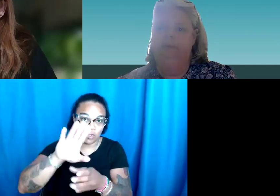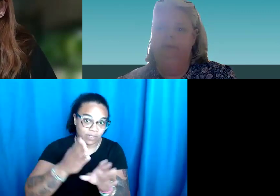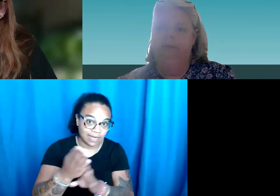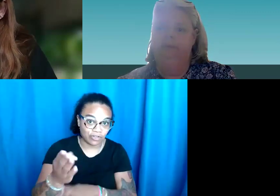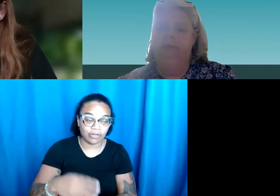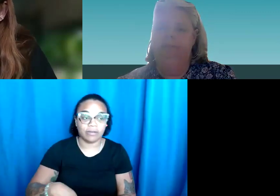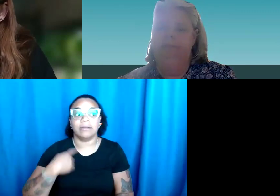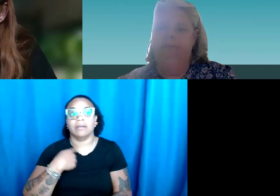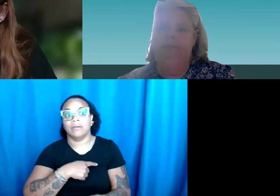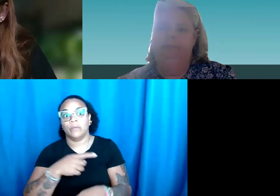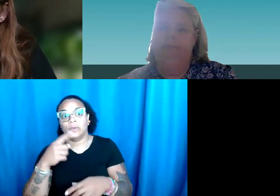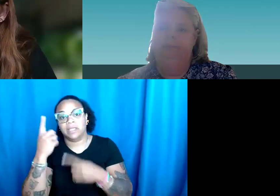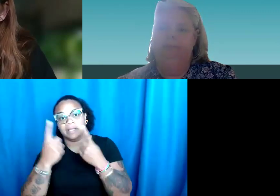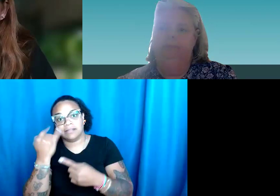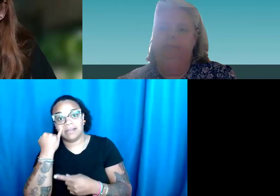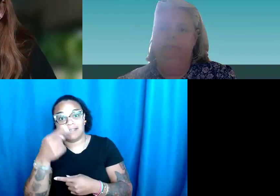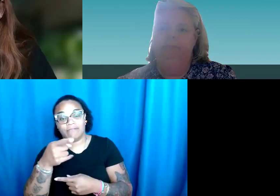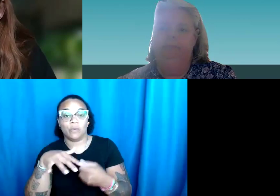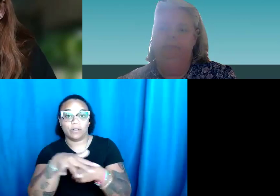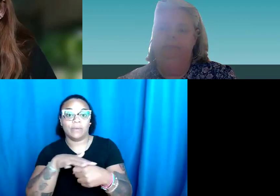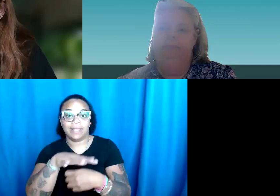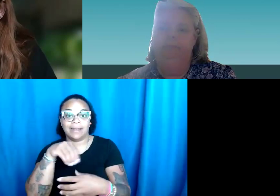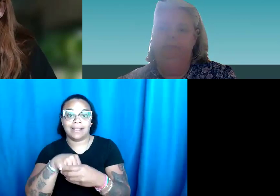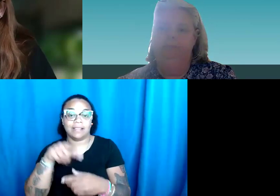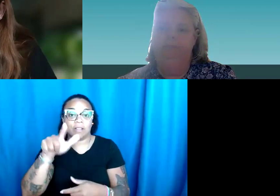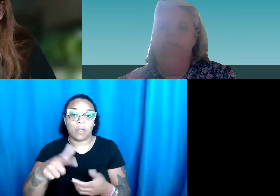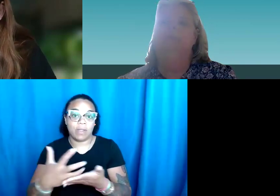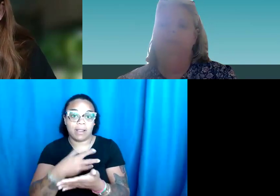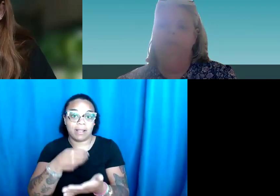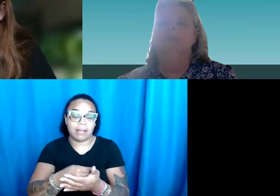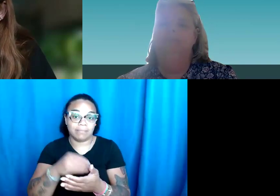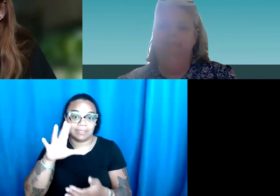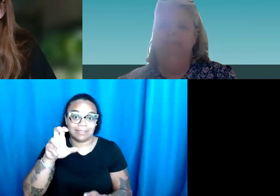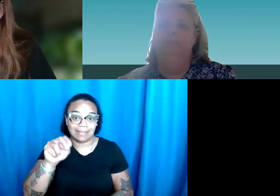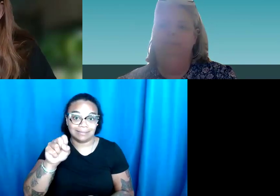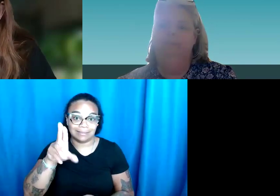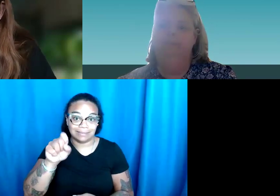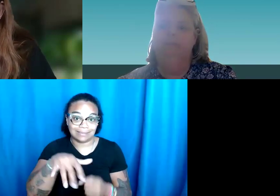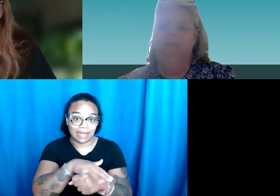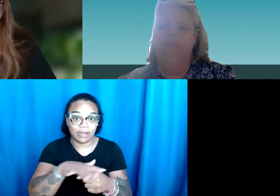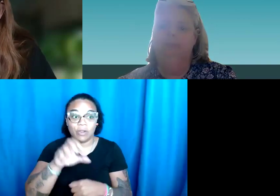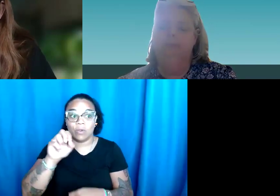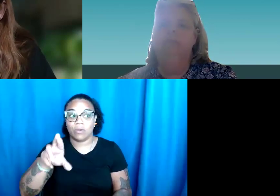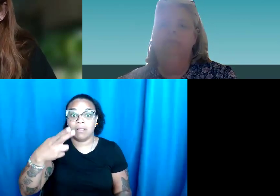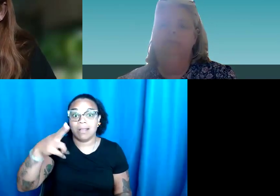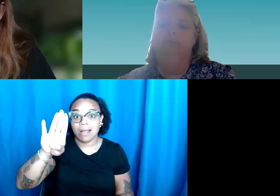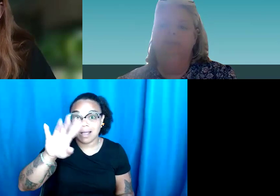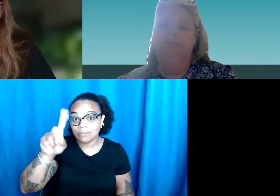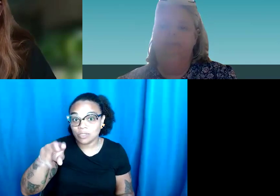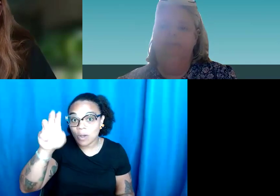We look at low income census tract or hub zone or employing a majority of low income